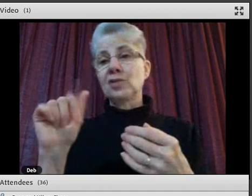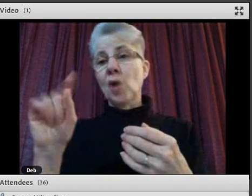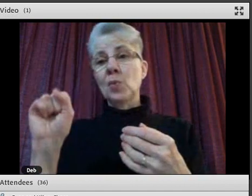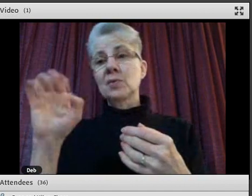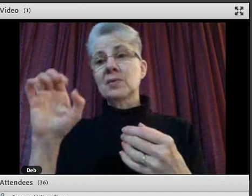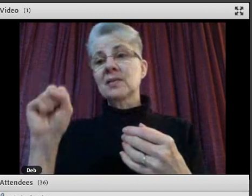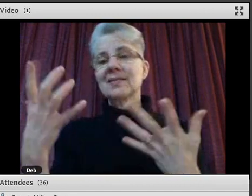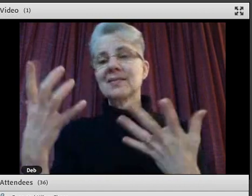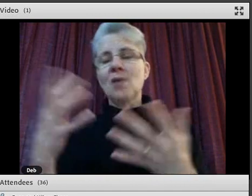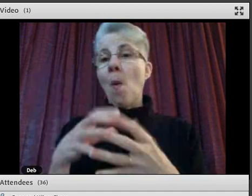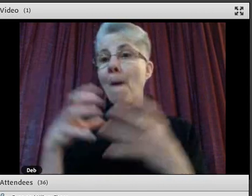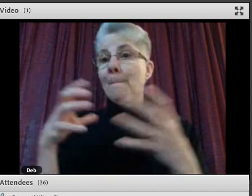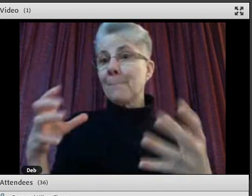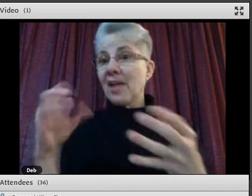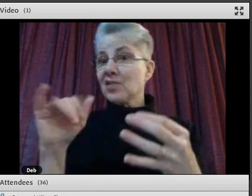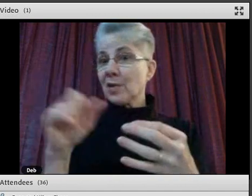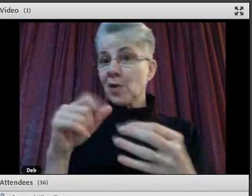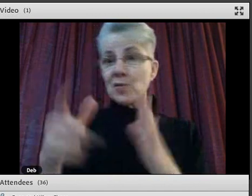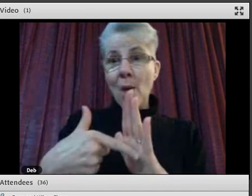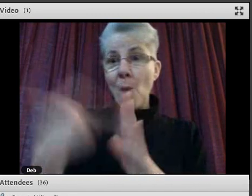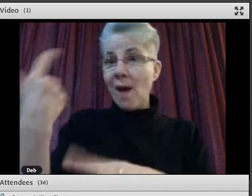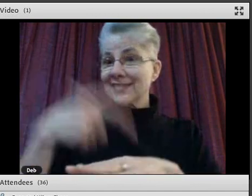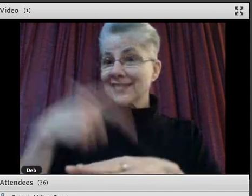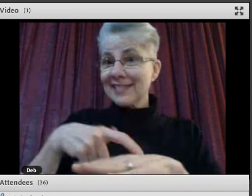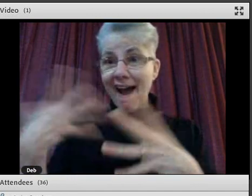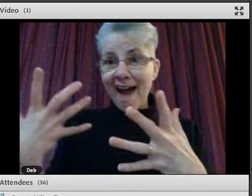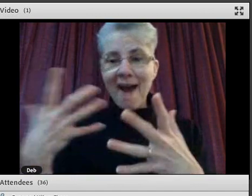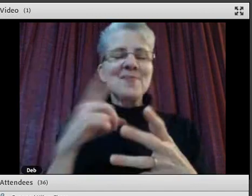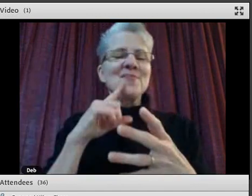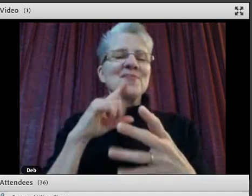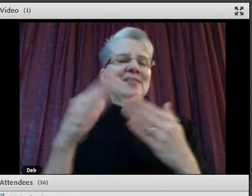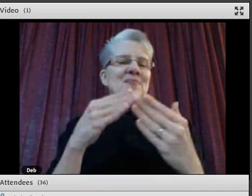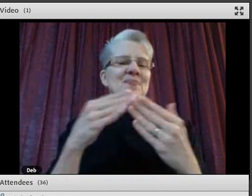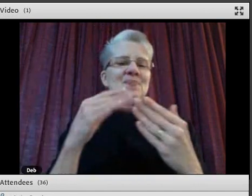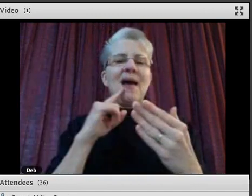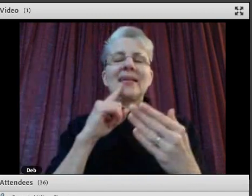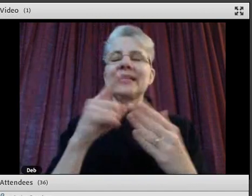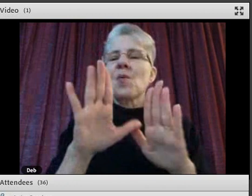Or a bunch of Mentoses at once. This actual instructable here is an example